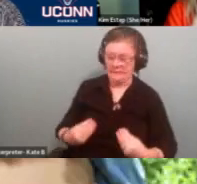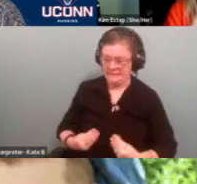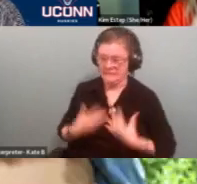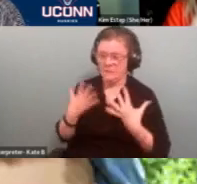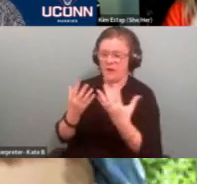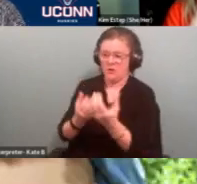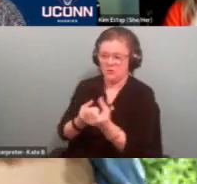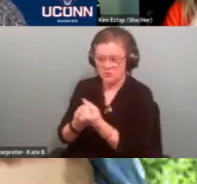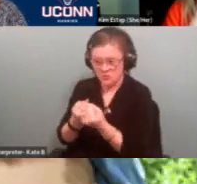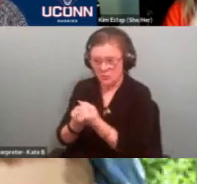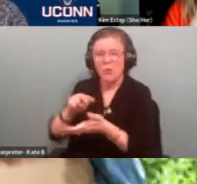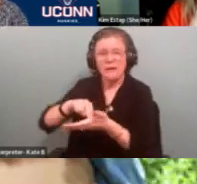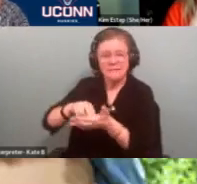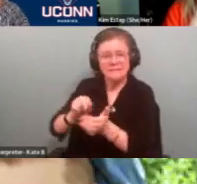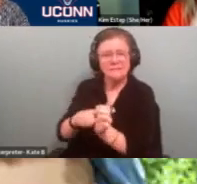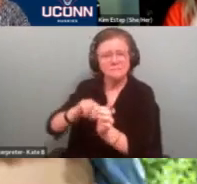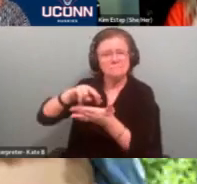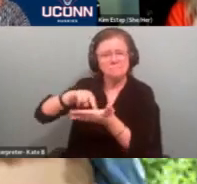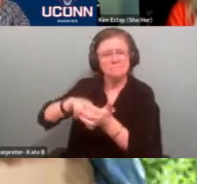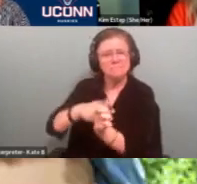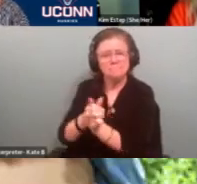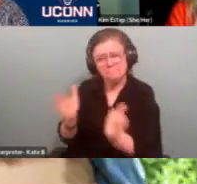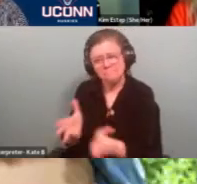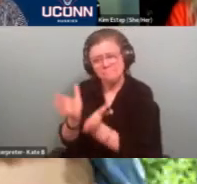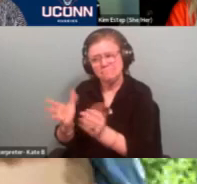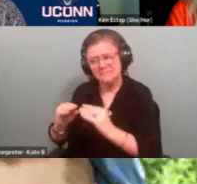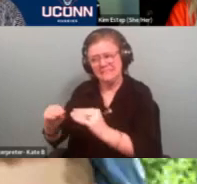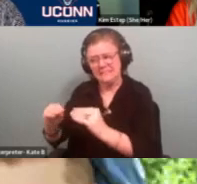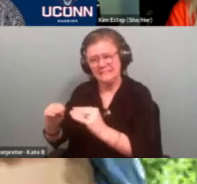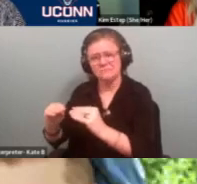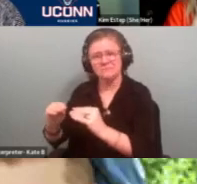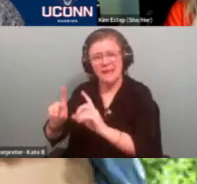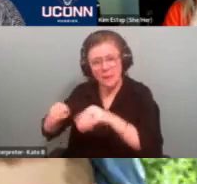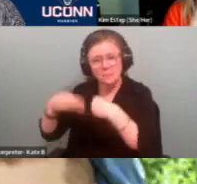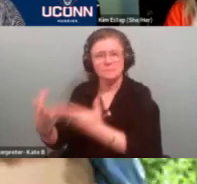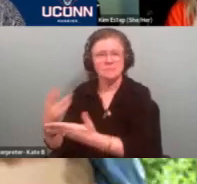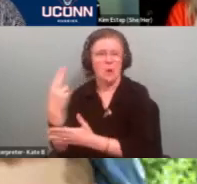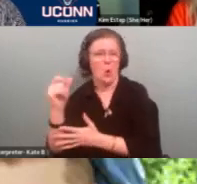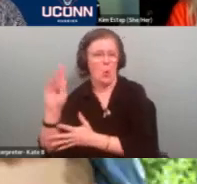and intentionally nurture, and teach families how to hope, again, to restore the belief